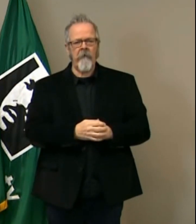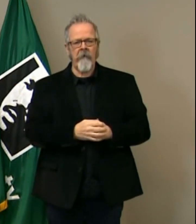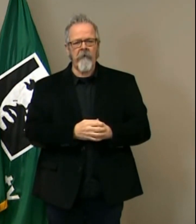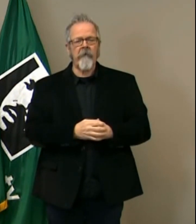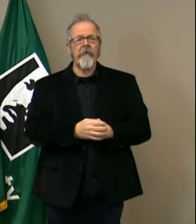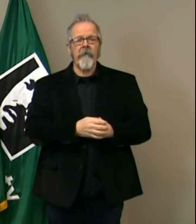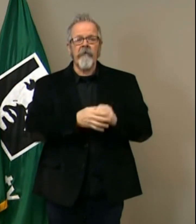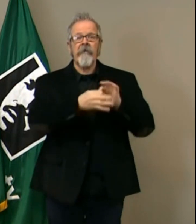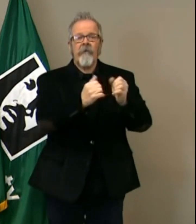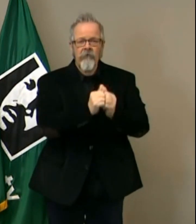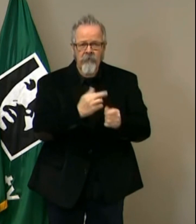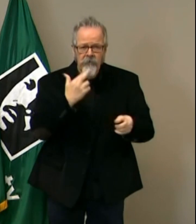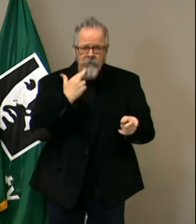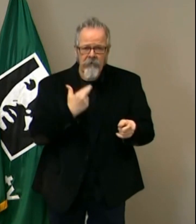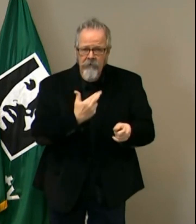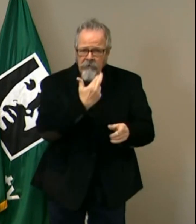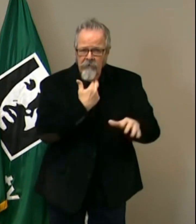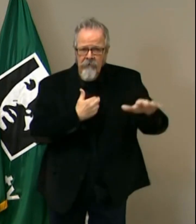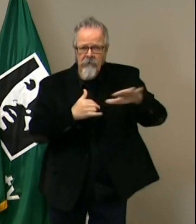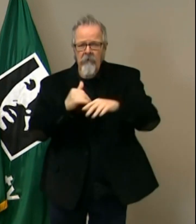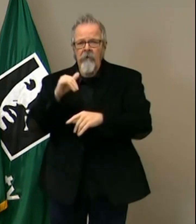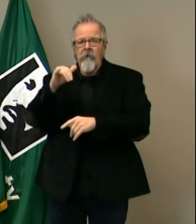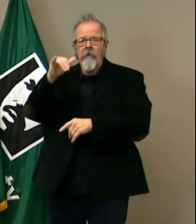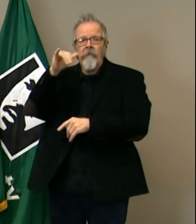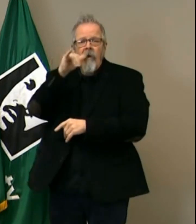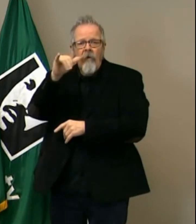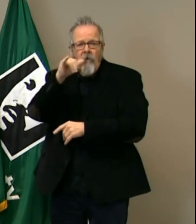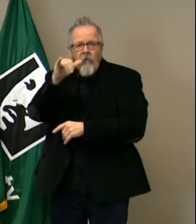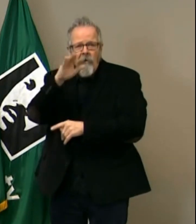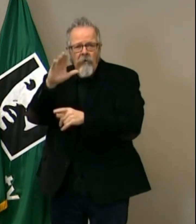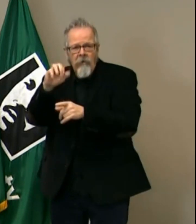lightly these are tactics needed to provide for